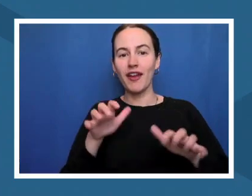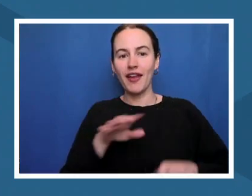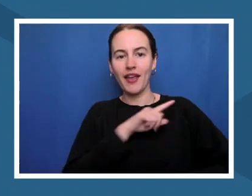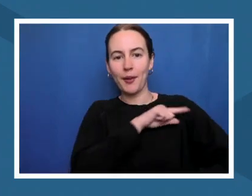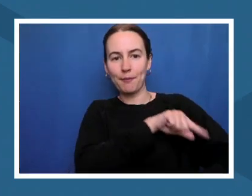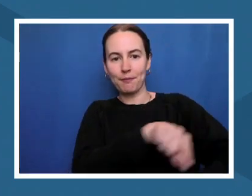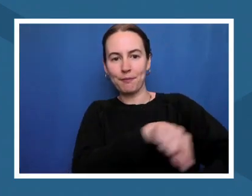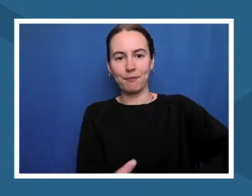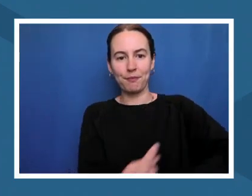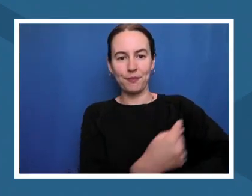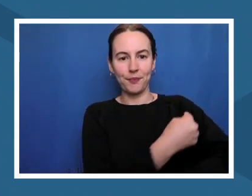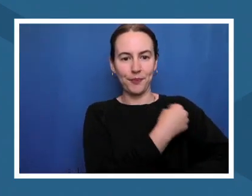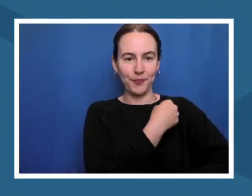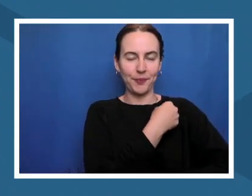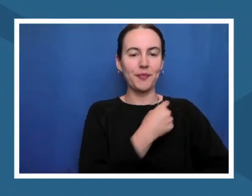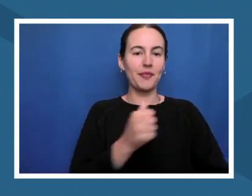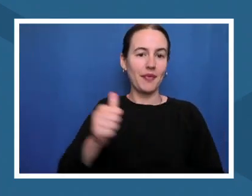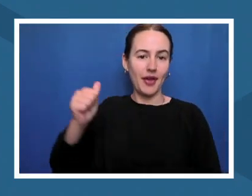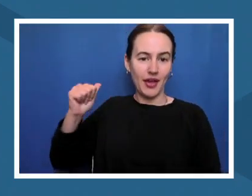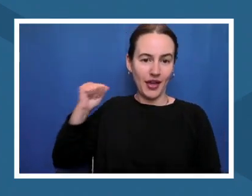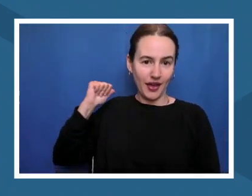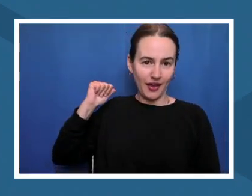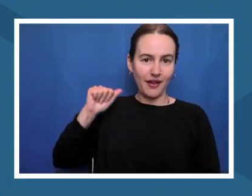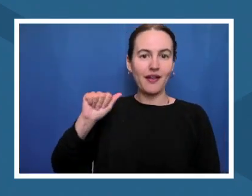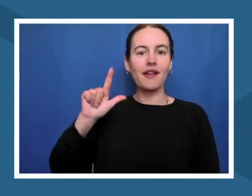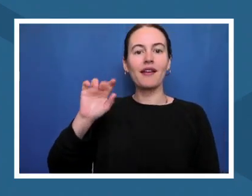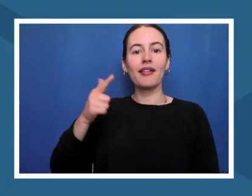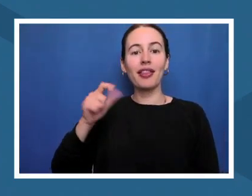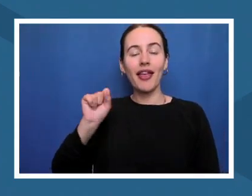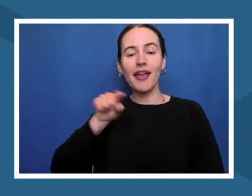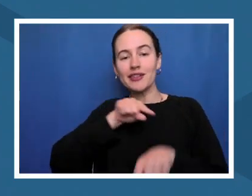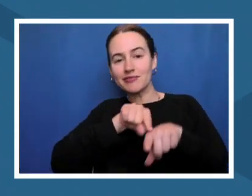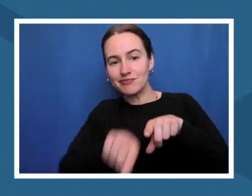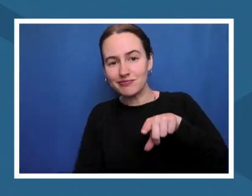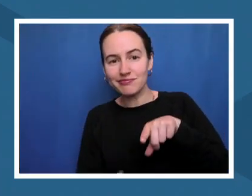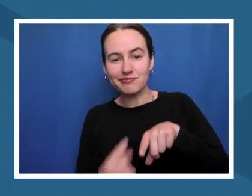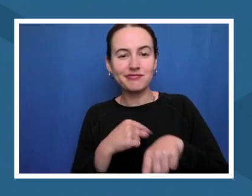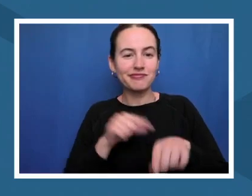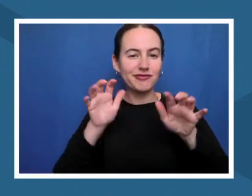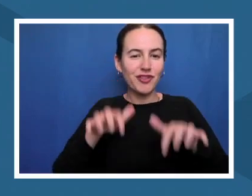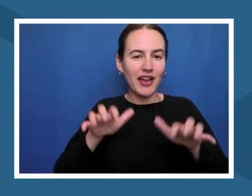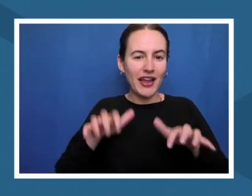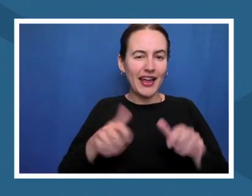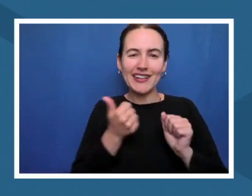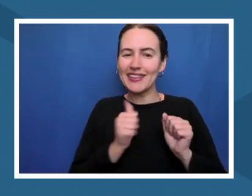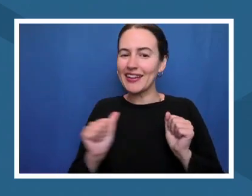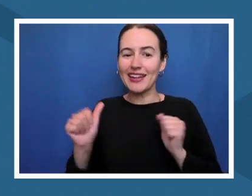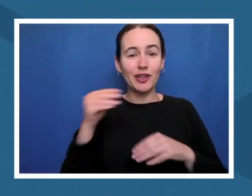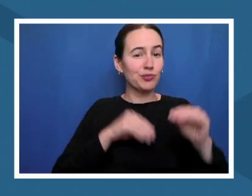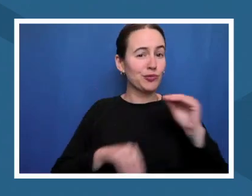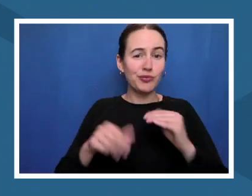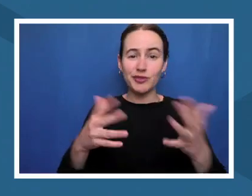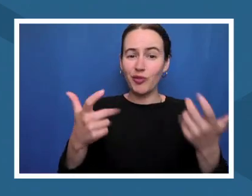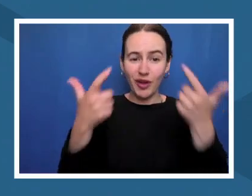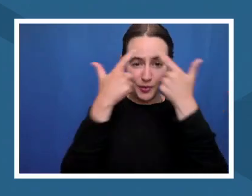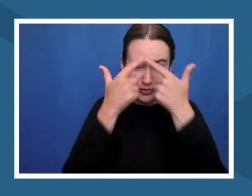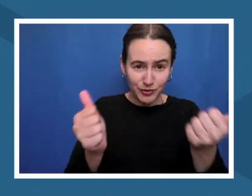in the ring make any movements if you want if you